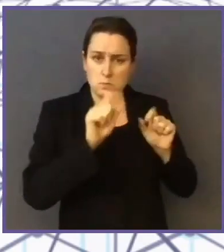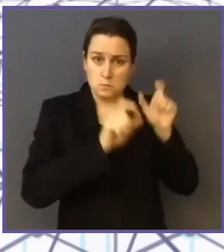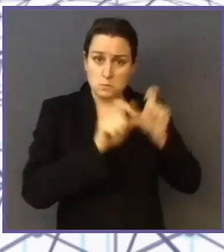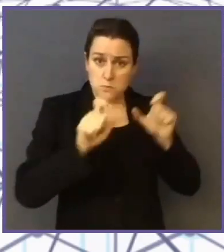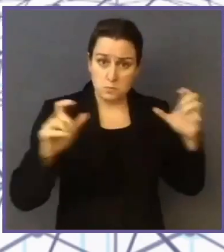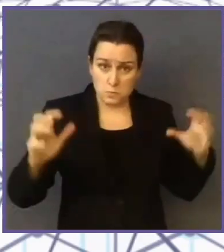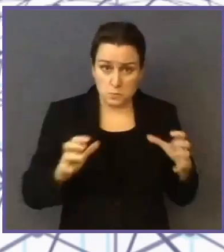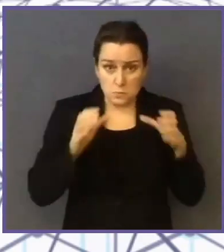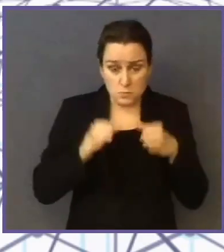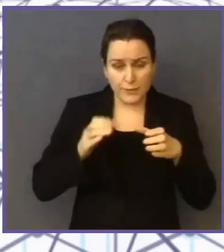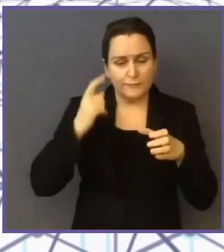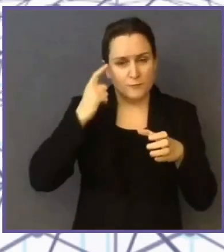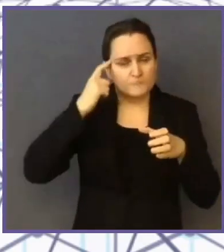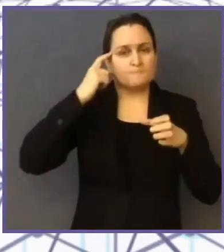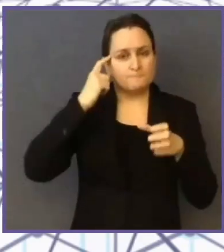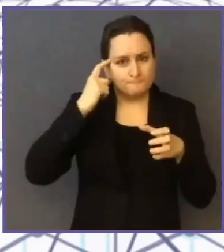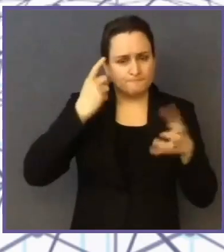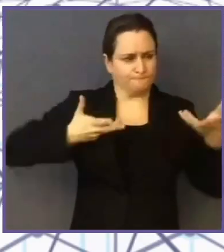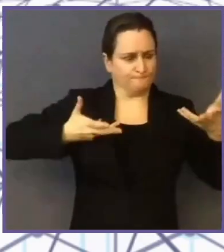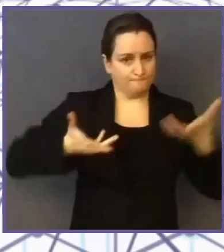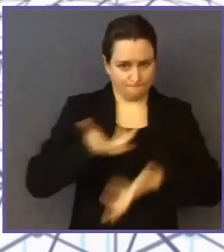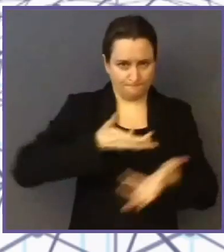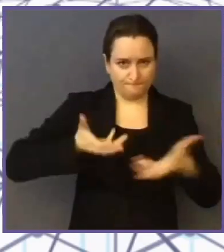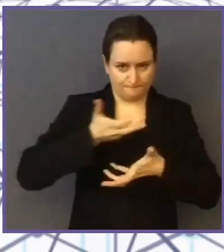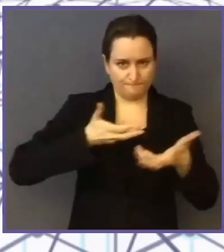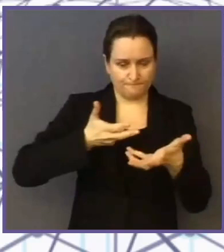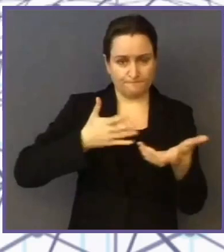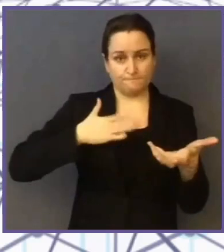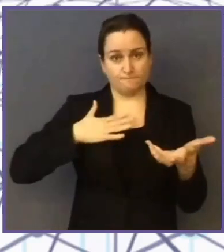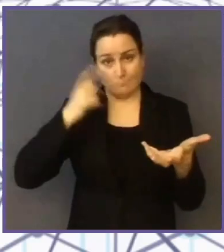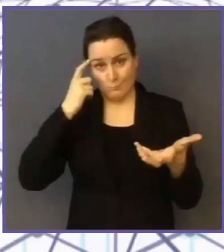We had some ideas, but we really needed to be developing this work programme together.